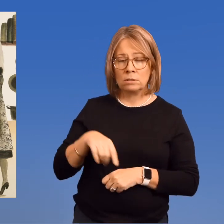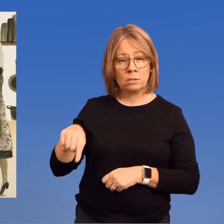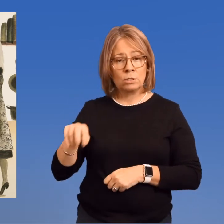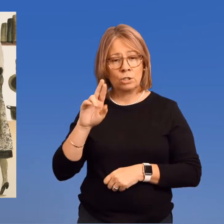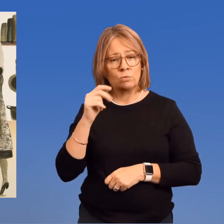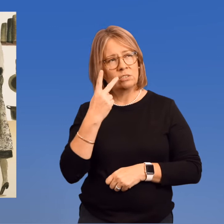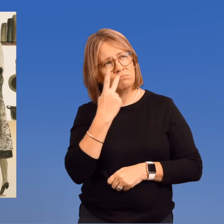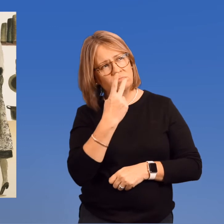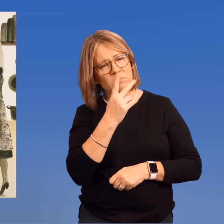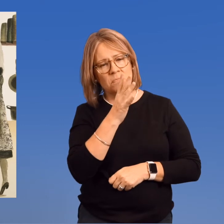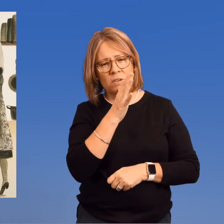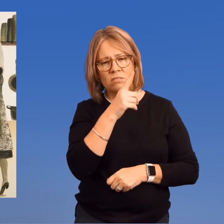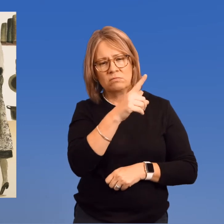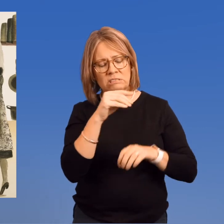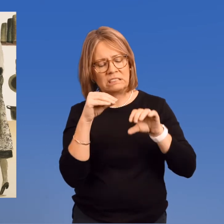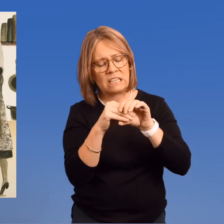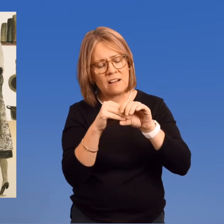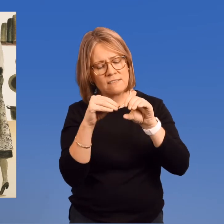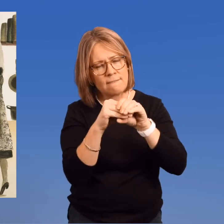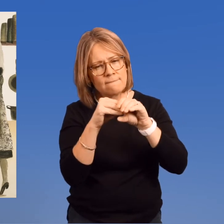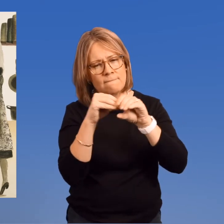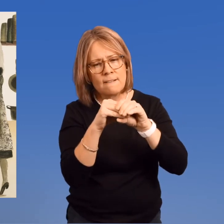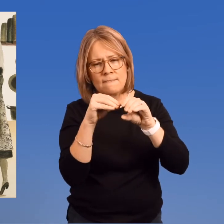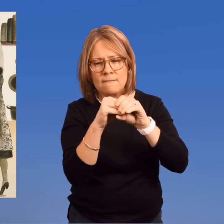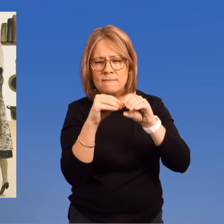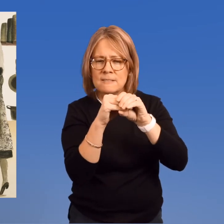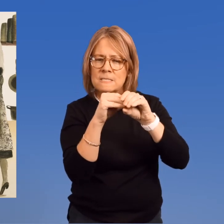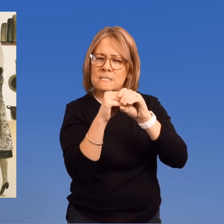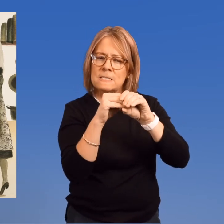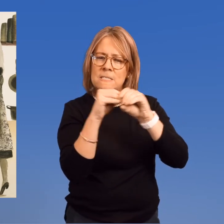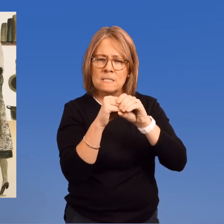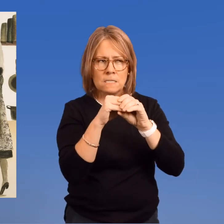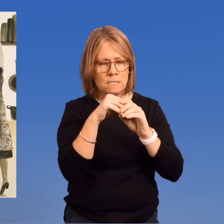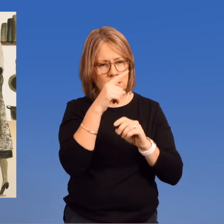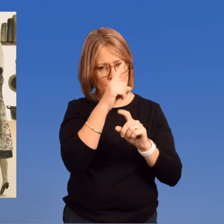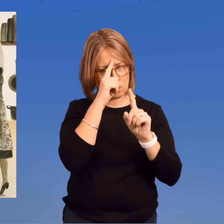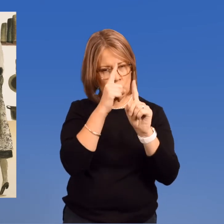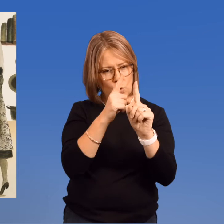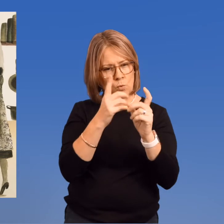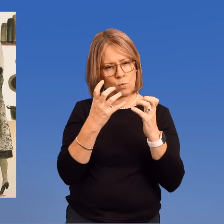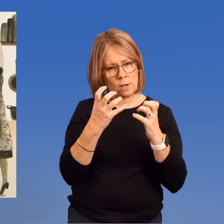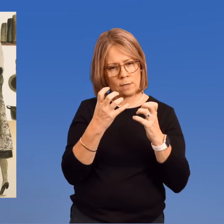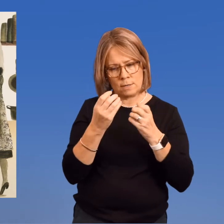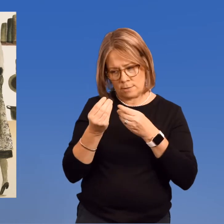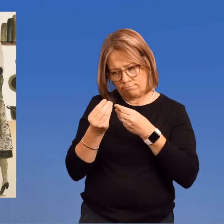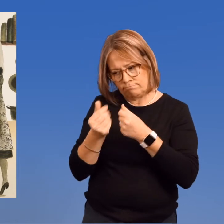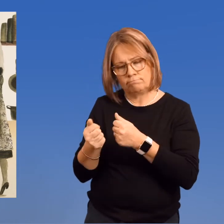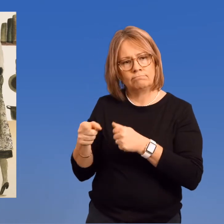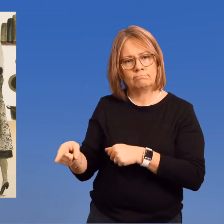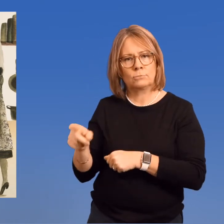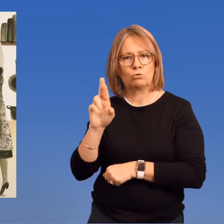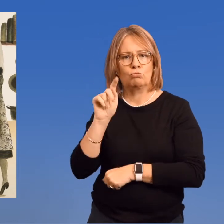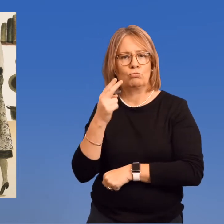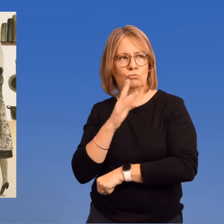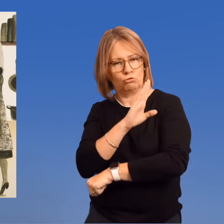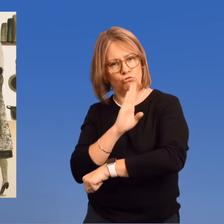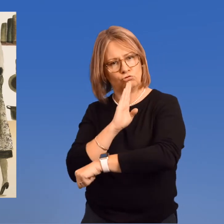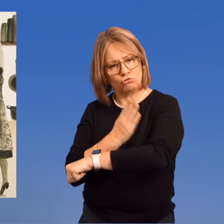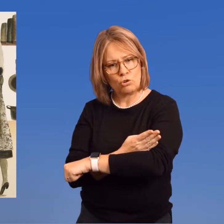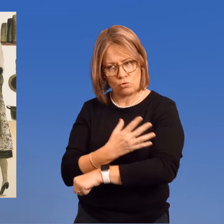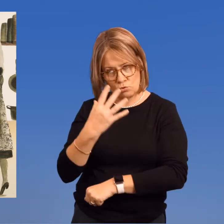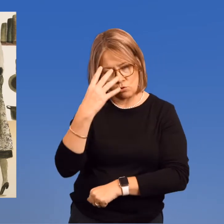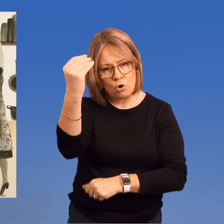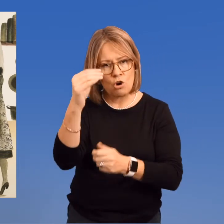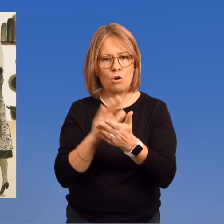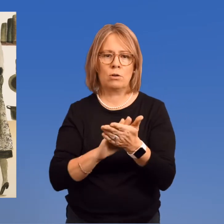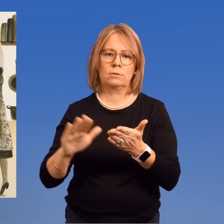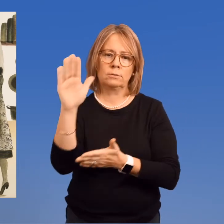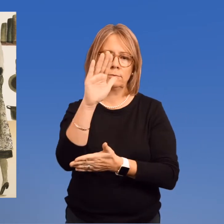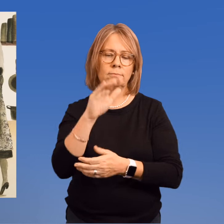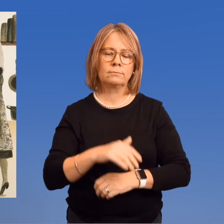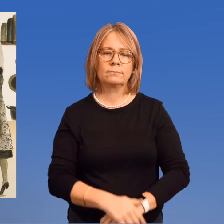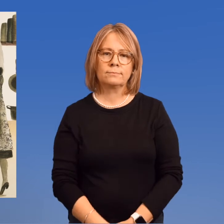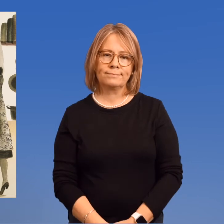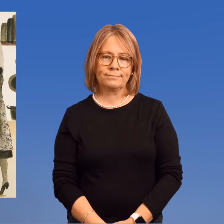Ruth saw a mother who saved every penny she could for her daughter to someday go to college.